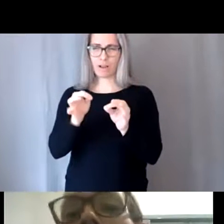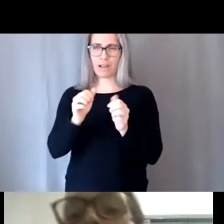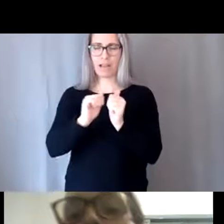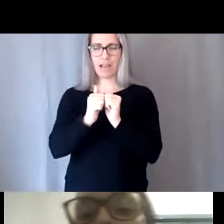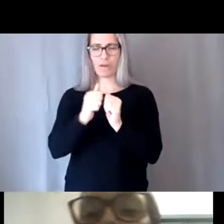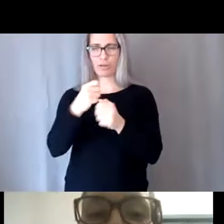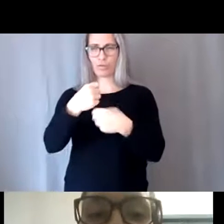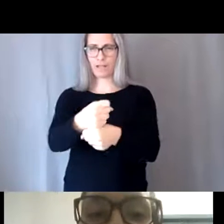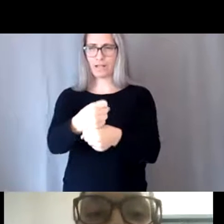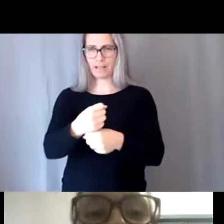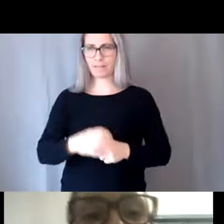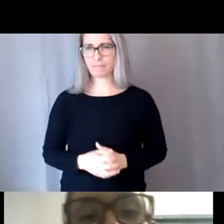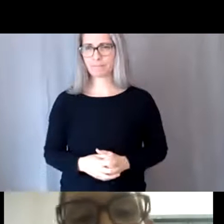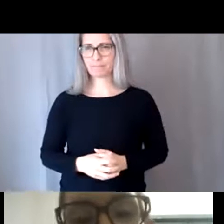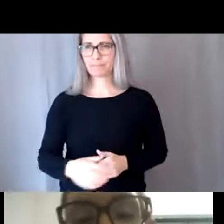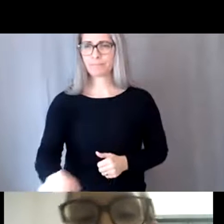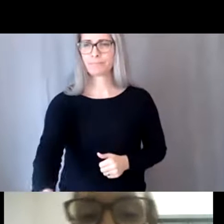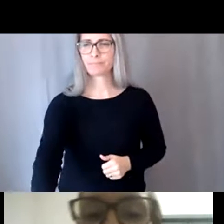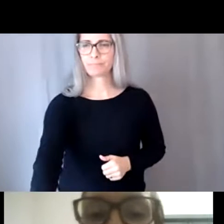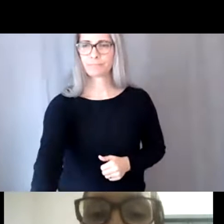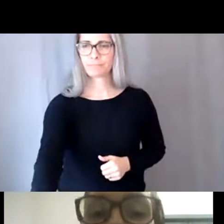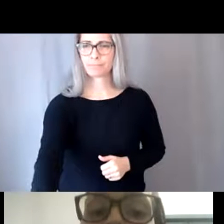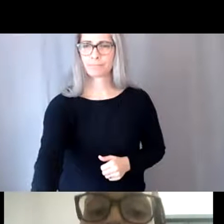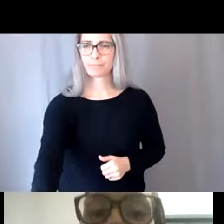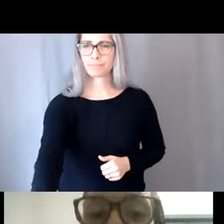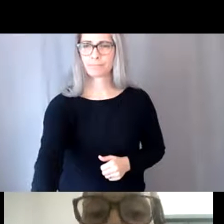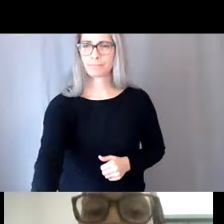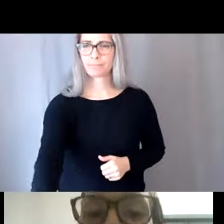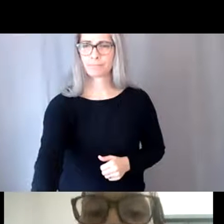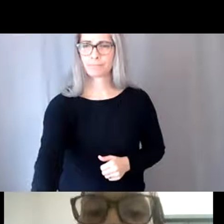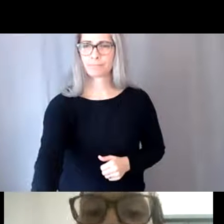laboratory for young people and children with disabilities in